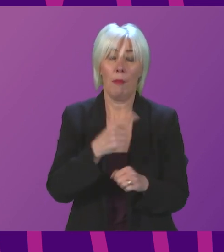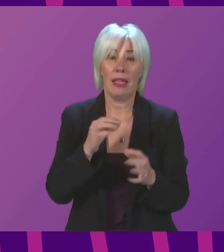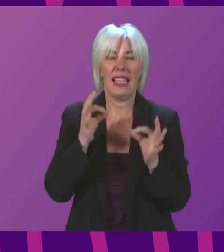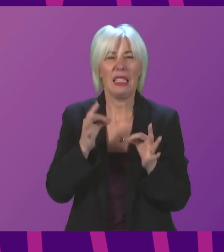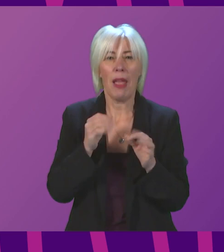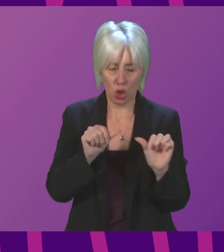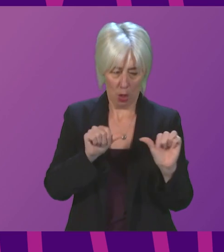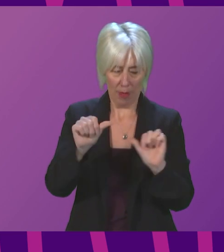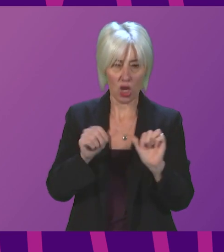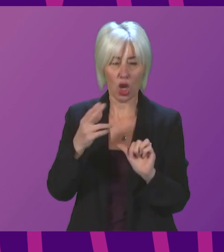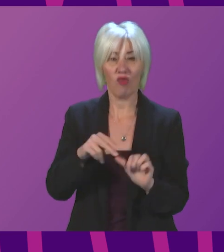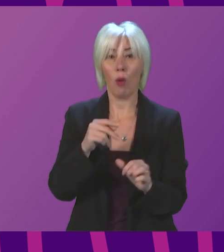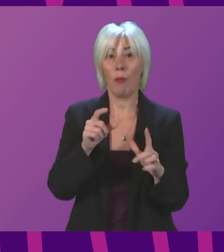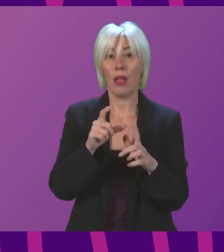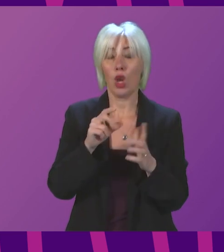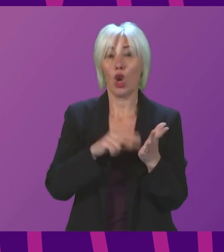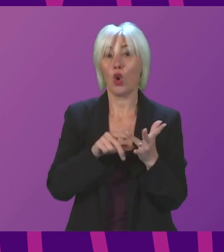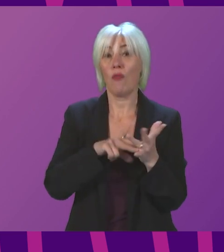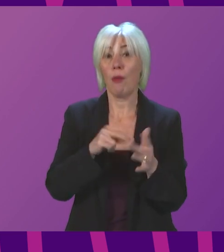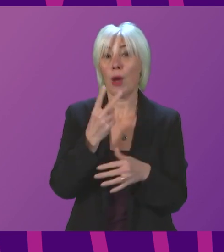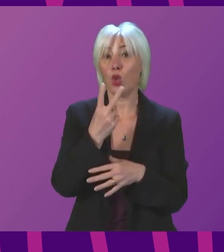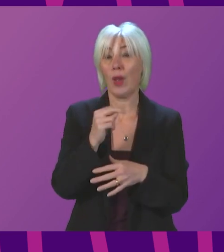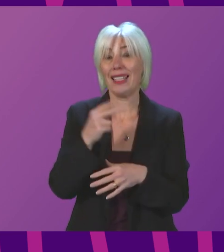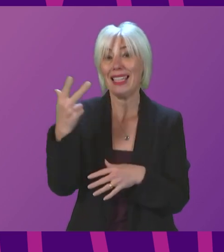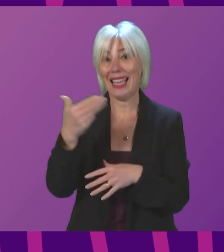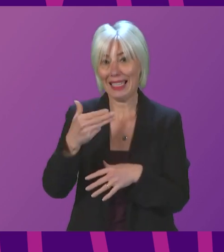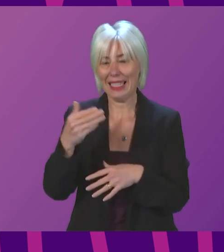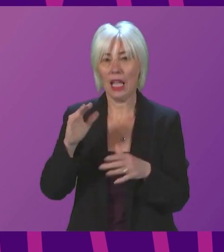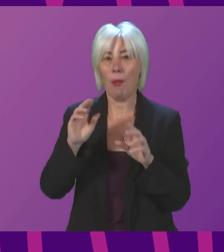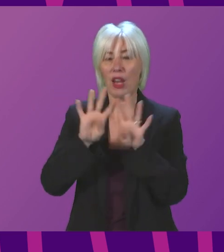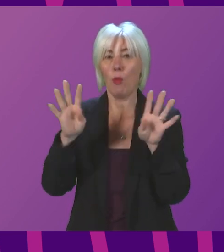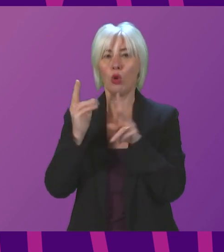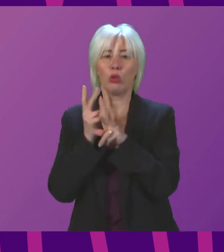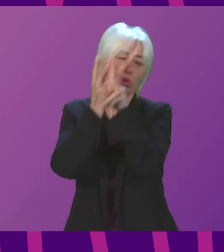two years, since November 2019. The Scottish Government set up an oversight board. When